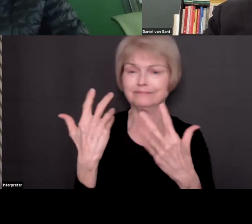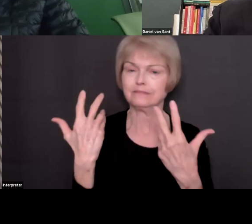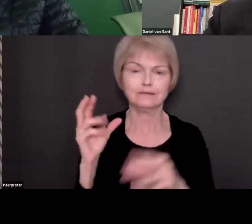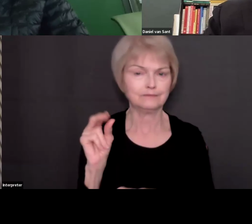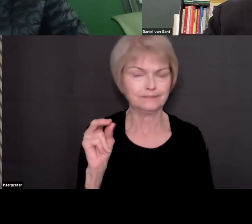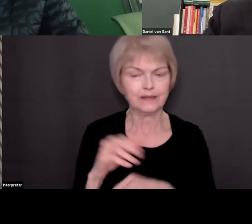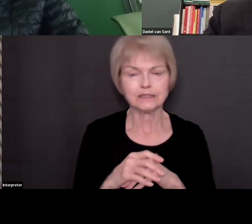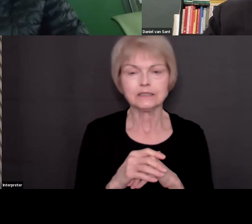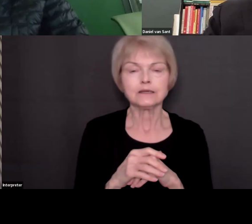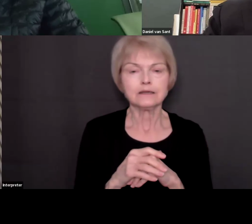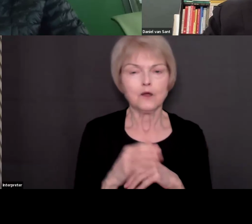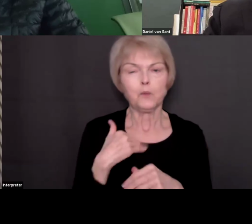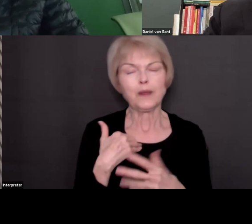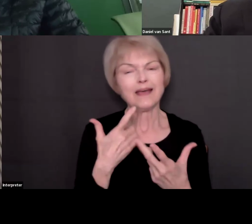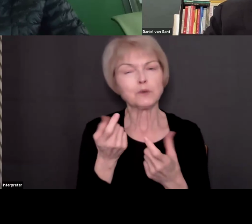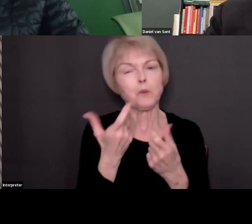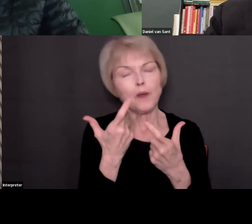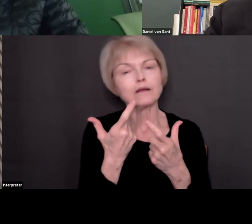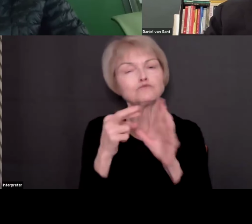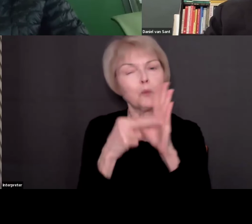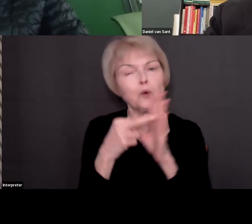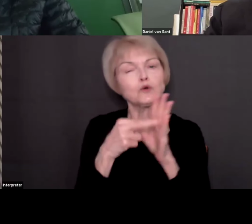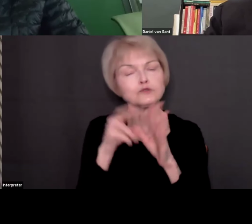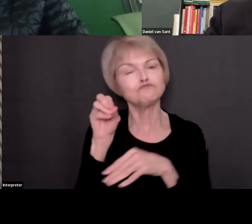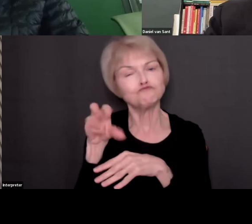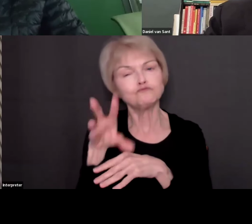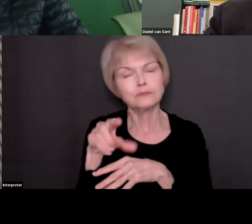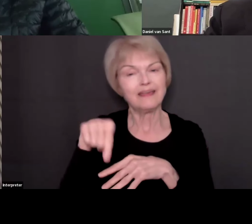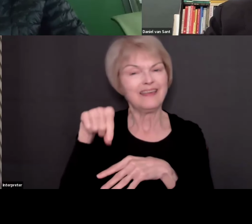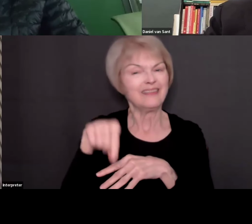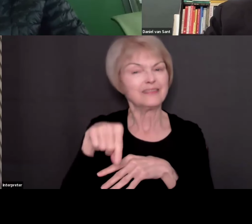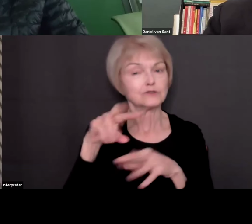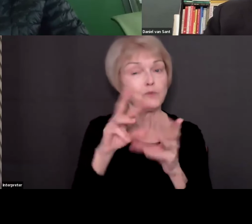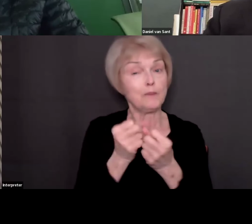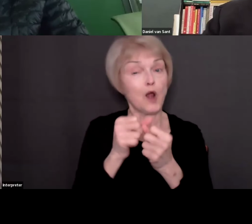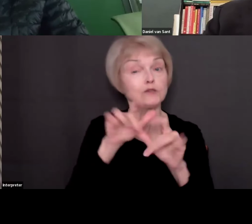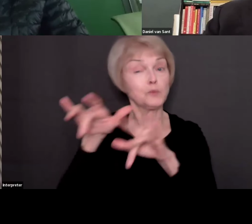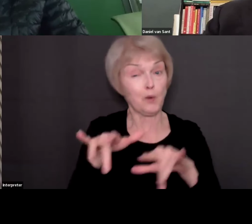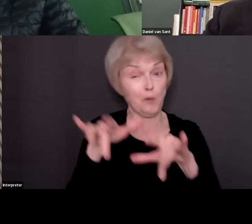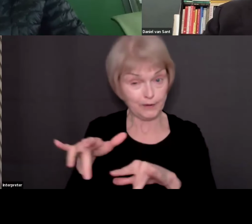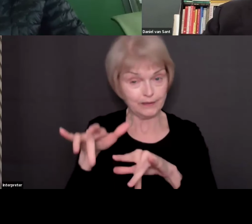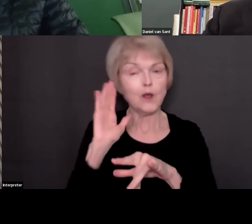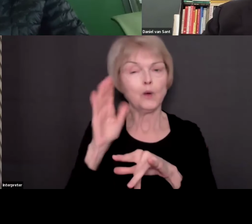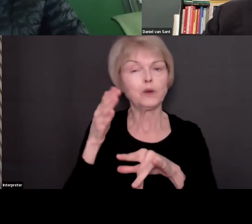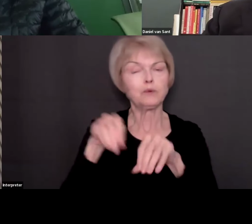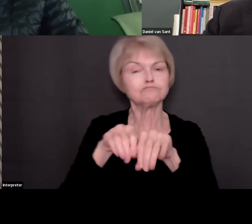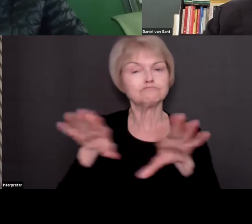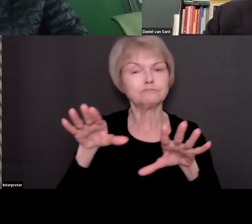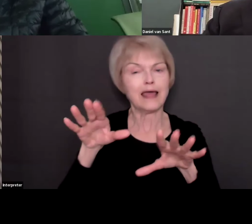we've got some quick housekeeping to go over. This session is gonna be recorded and we'll be sharing the link to the recording once we're able